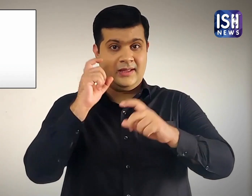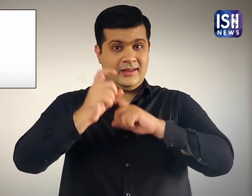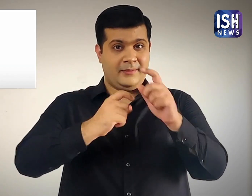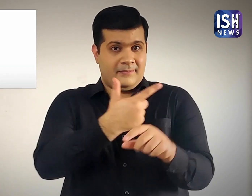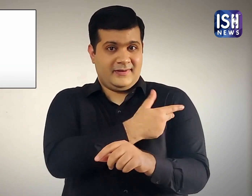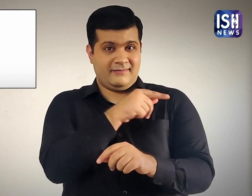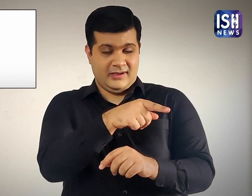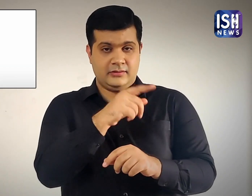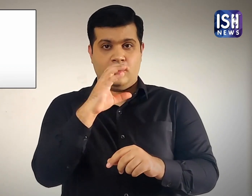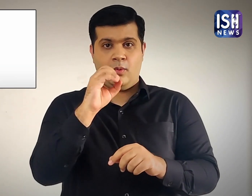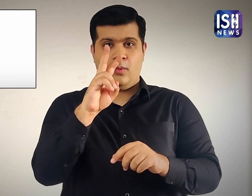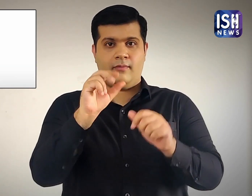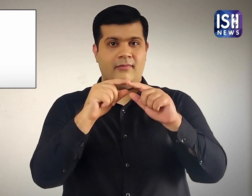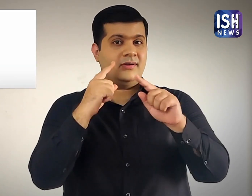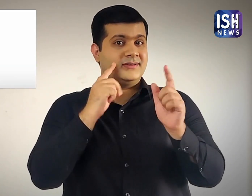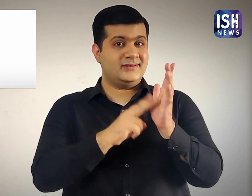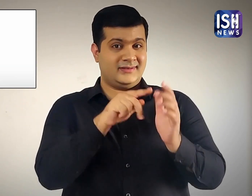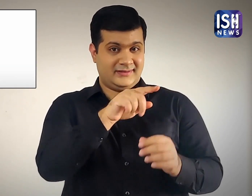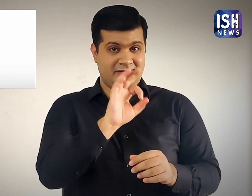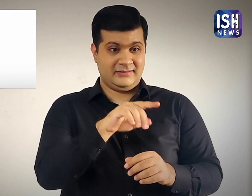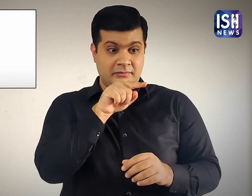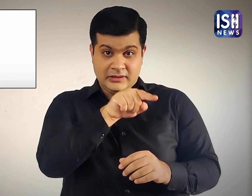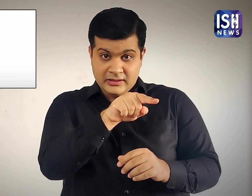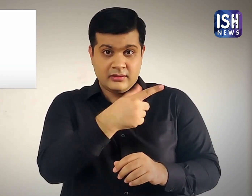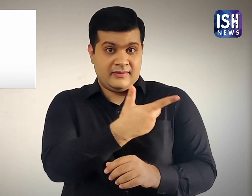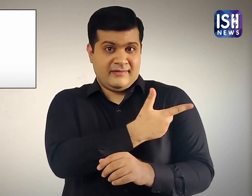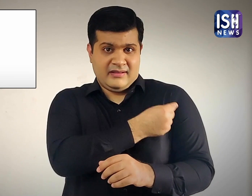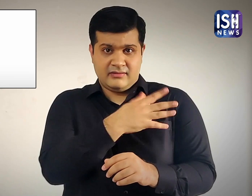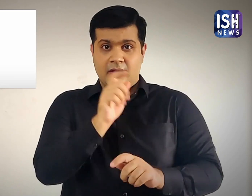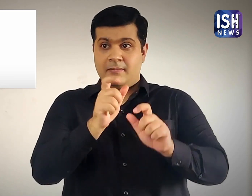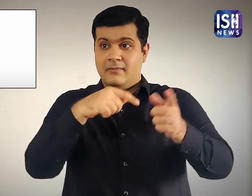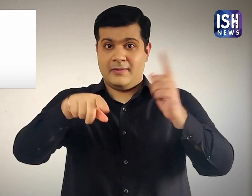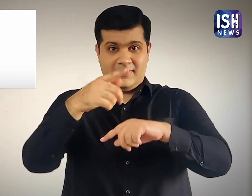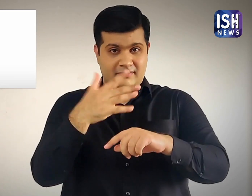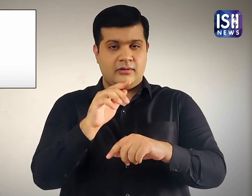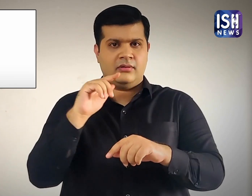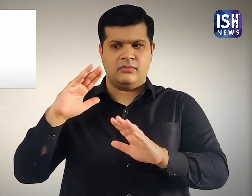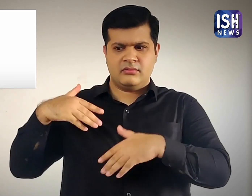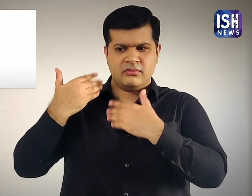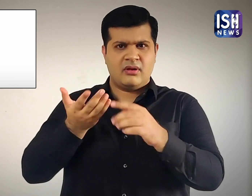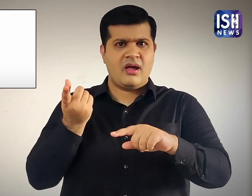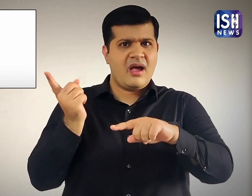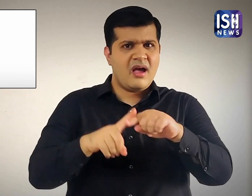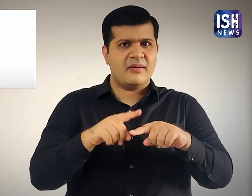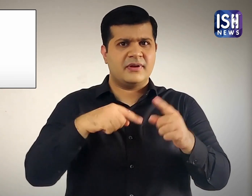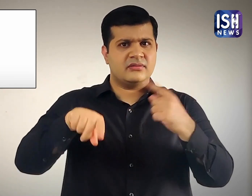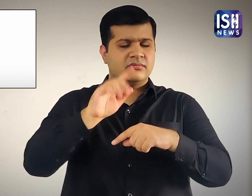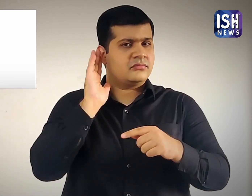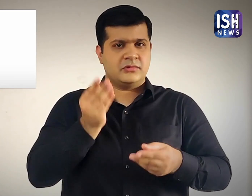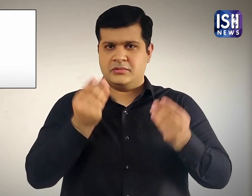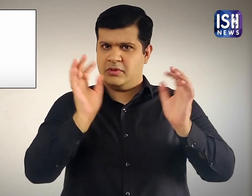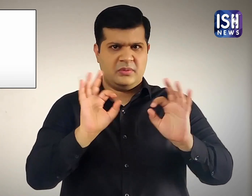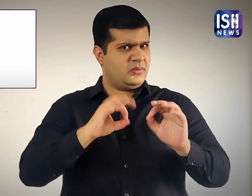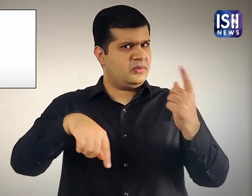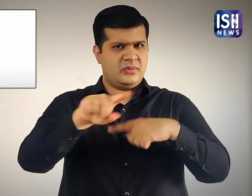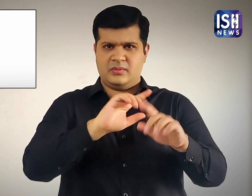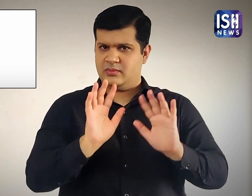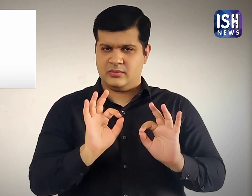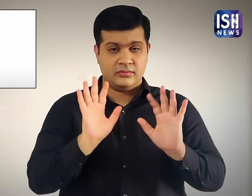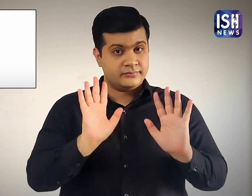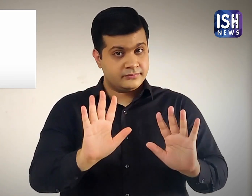As for Covaxin, complications have not been recorded yet.